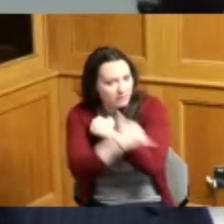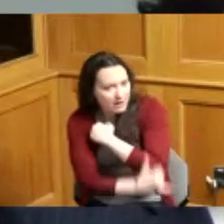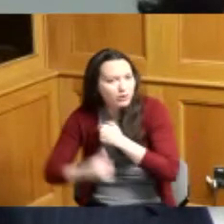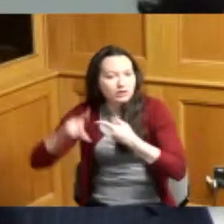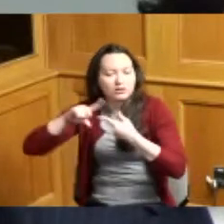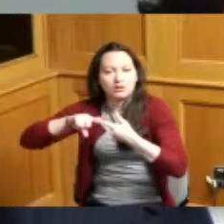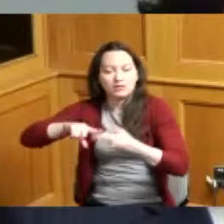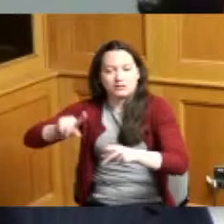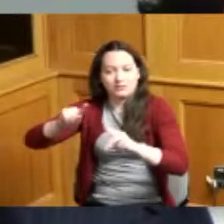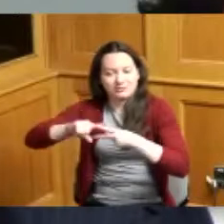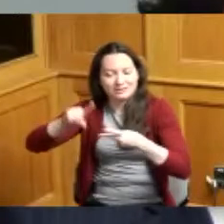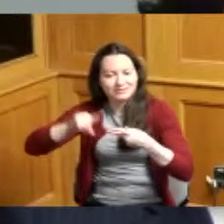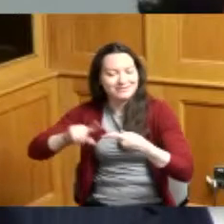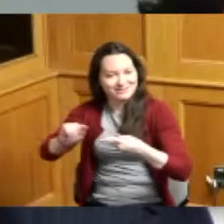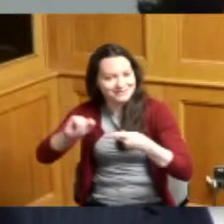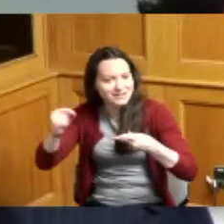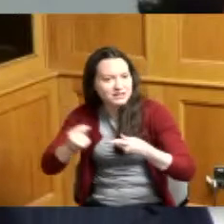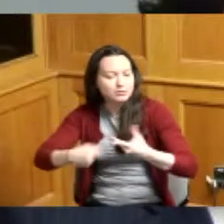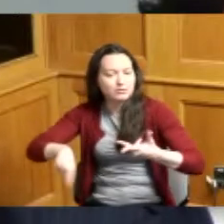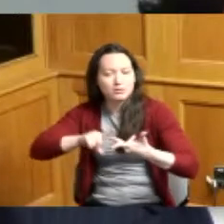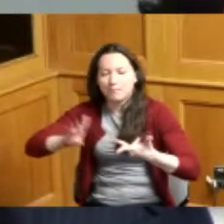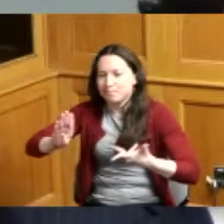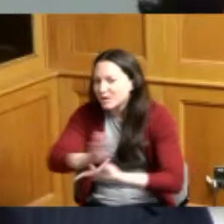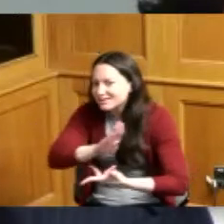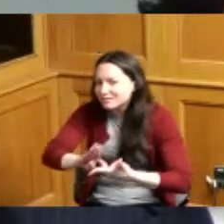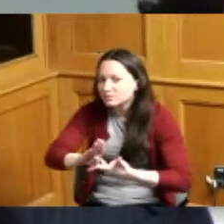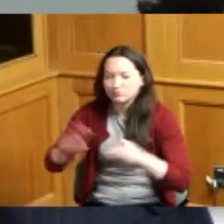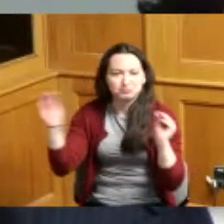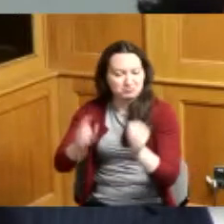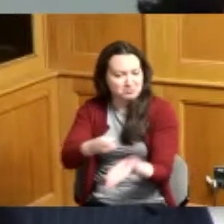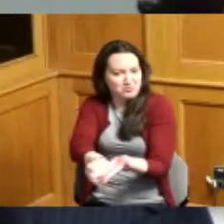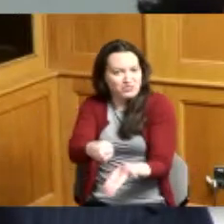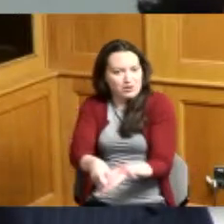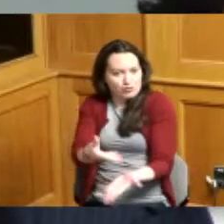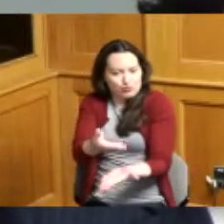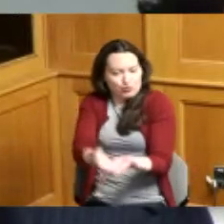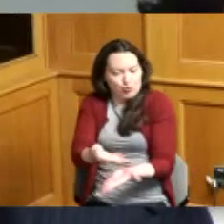with with FIFA the business community etc so no there's nothing in writing right now that says